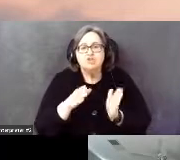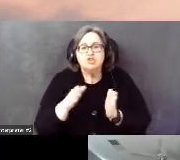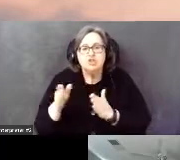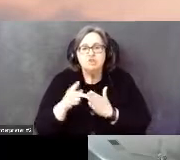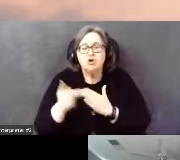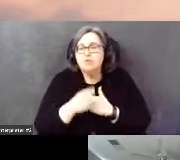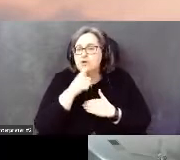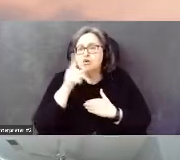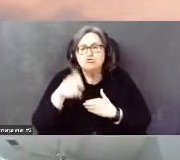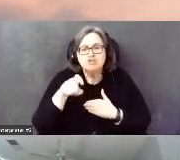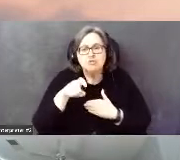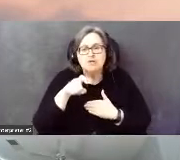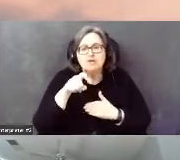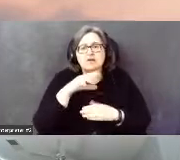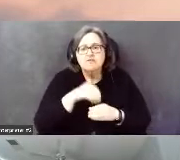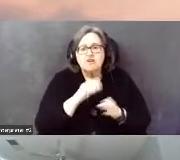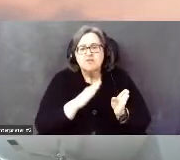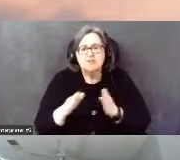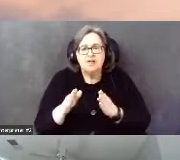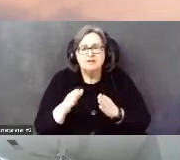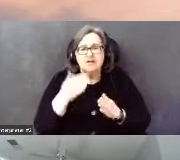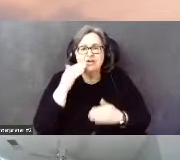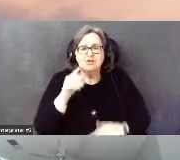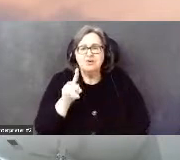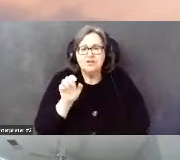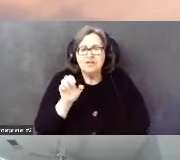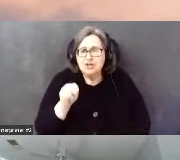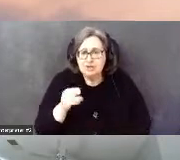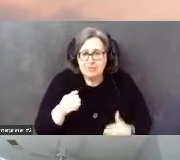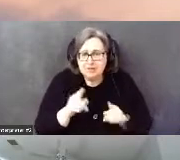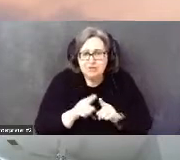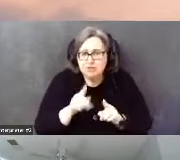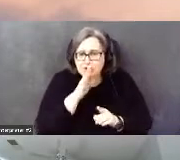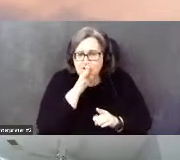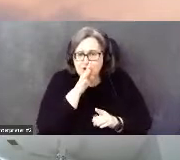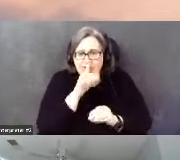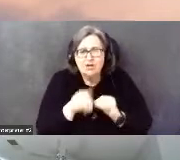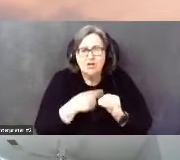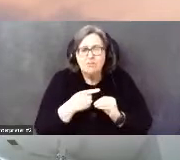planning table? Does anybody want to address that? I don't know, Karen, as you were talking through the guide book does it